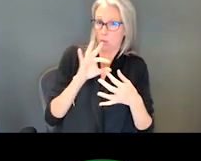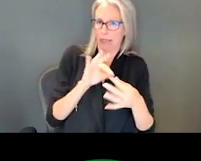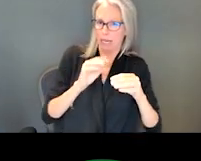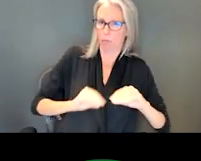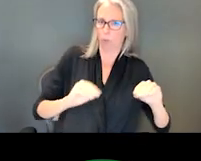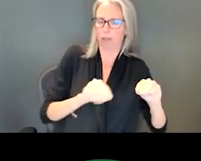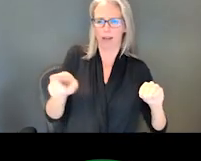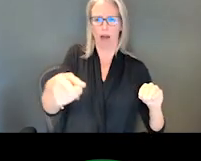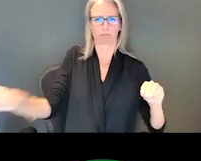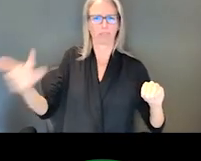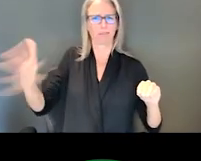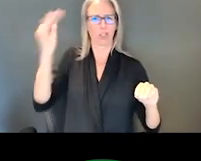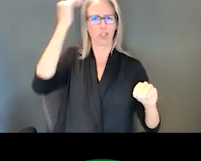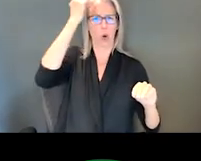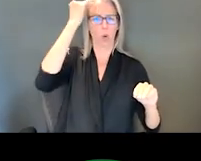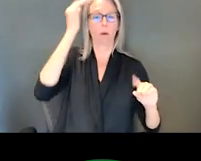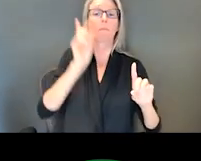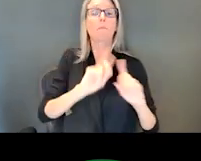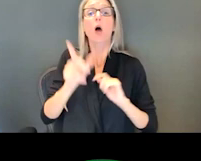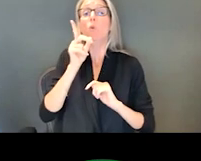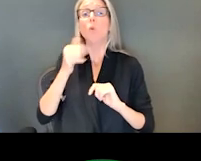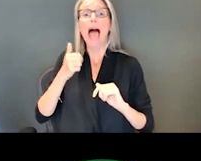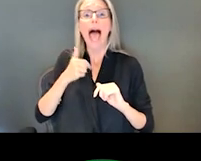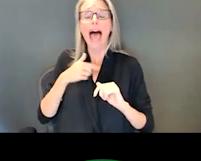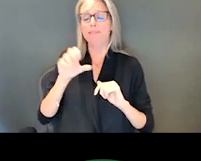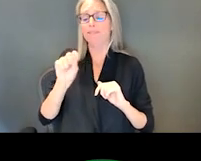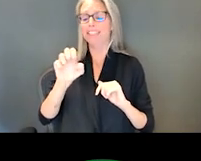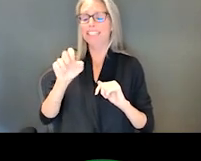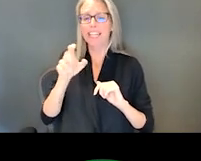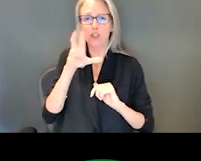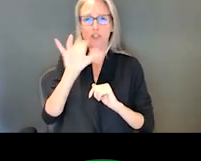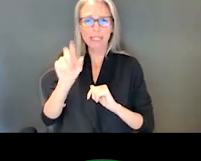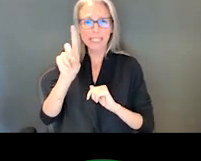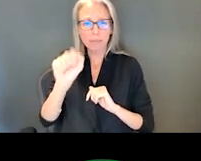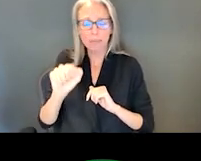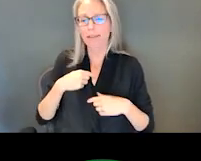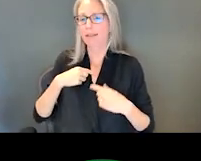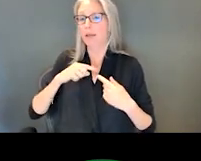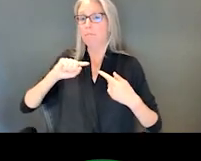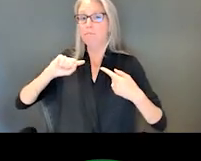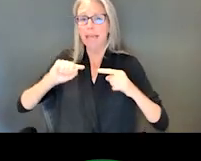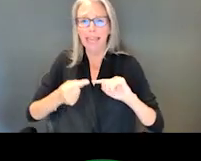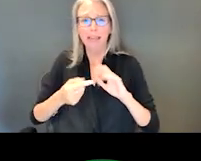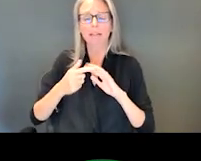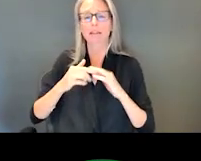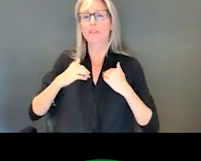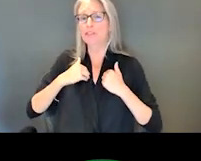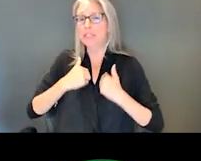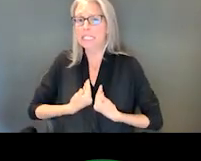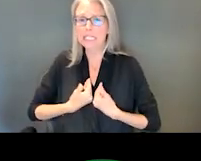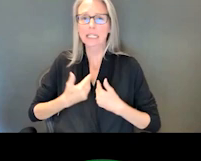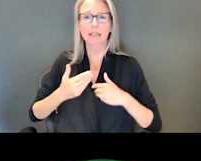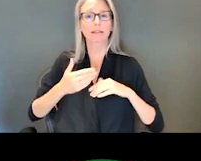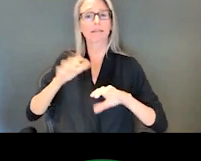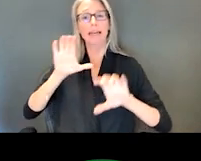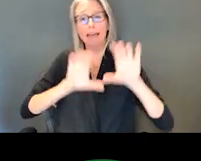Chemical sensitivities, other hidden. Disabilities are understood more broadly. Number 4, we